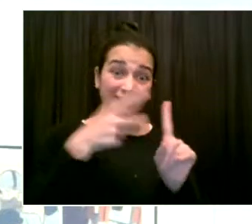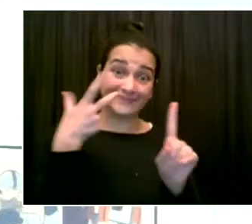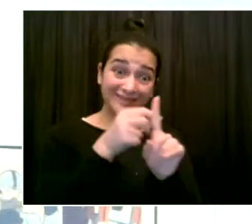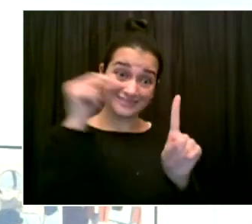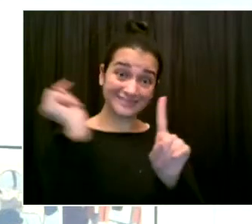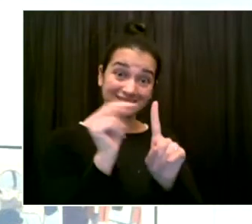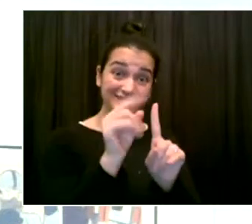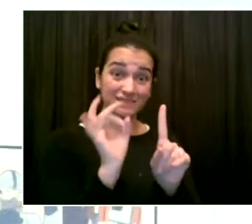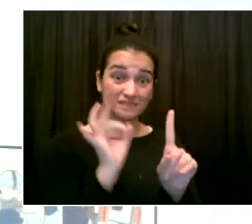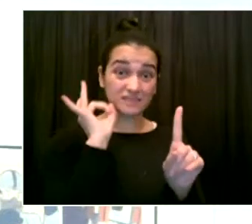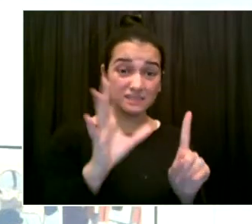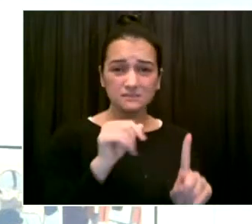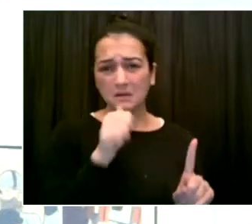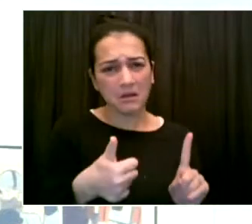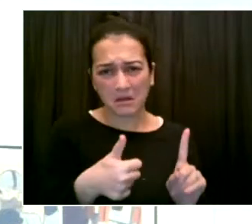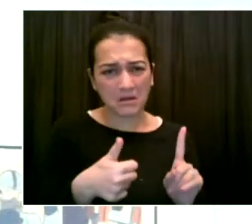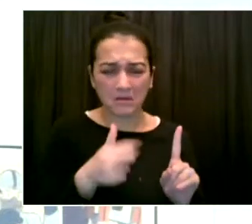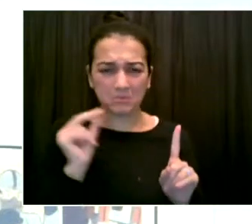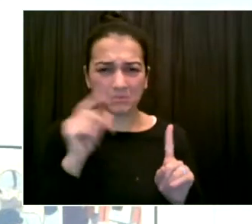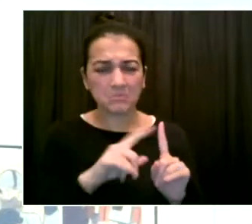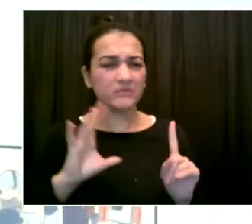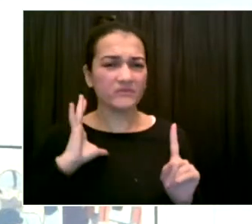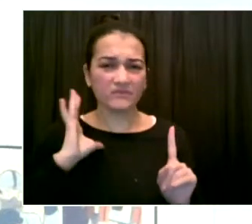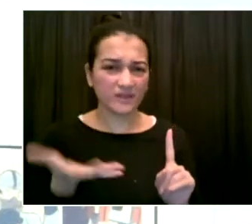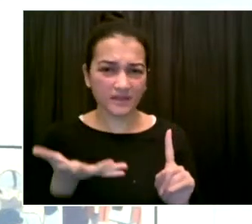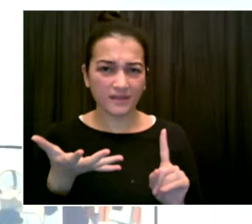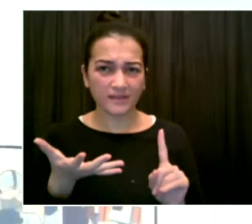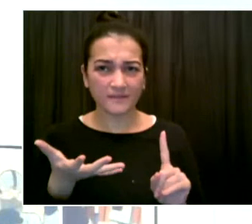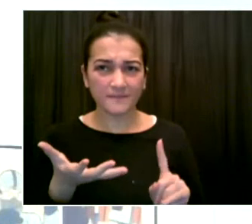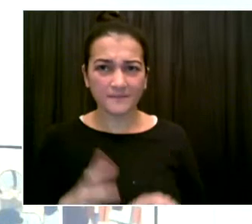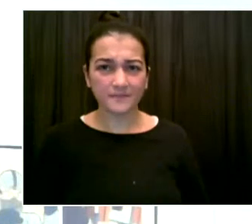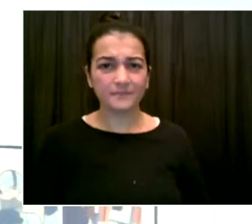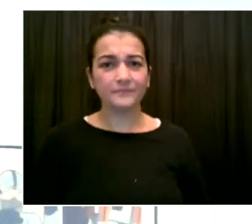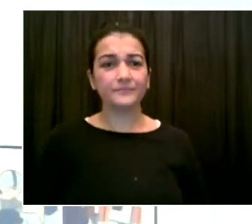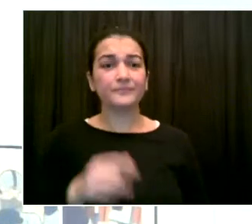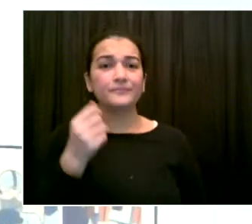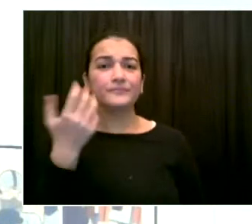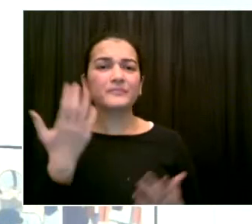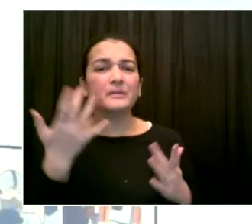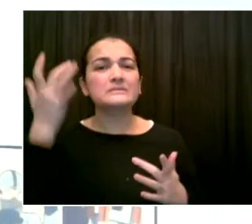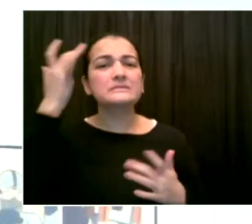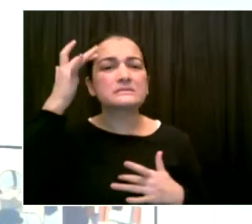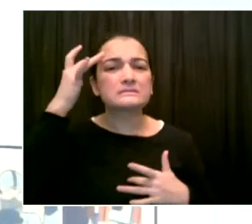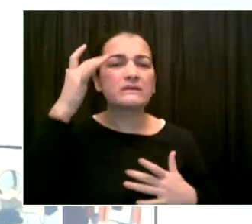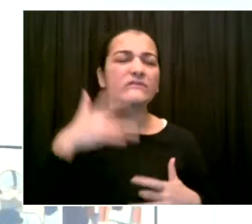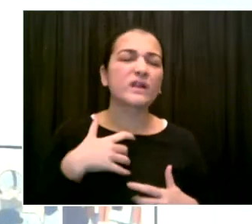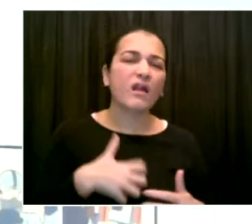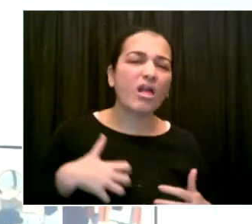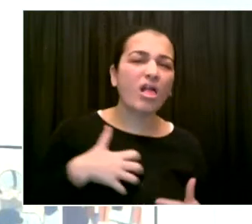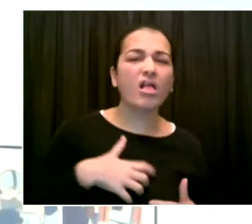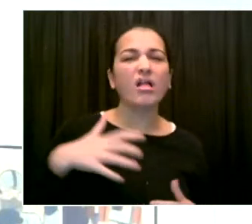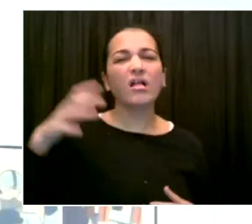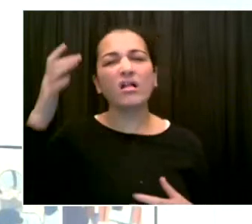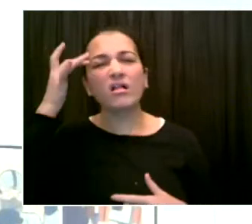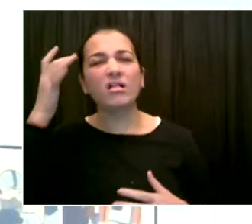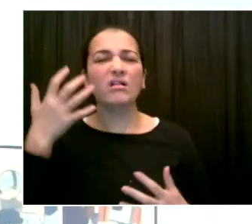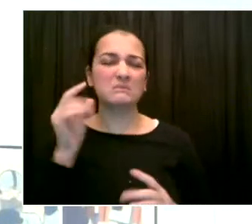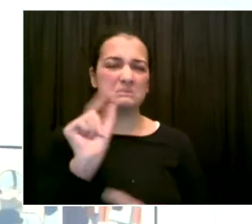RECOMMENDED VACCINES FOR THEIR PATIENTS. HET BOTTOM LINE, BASED ON THE DATA AND THE SAFETY OF COVID-